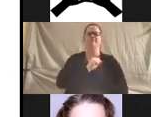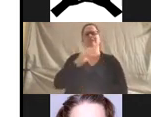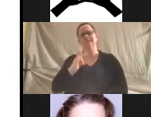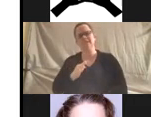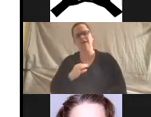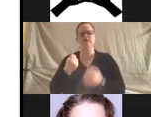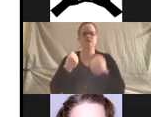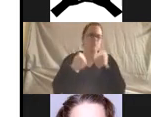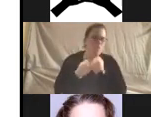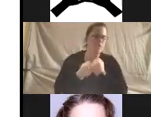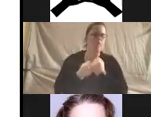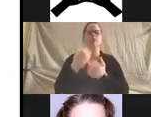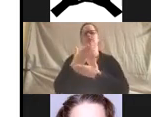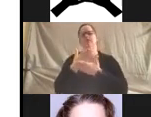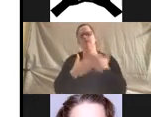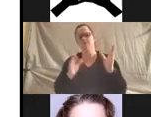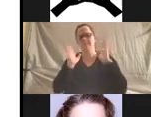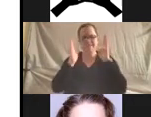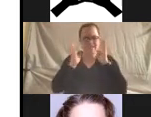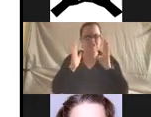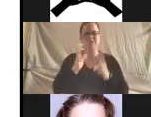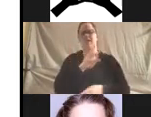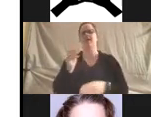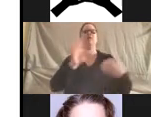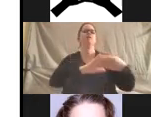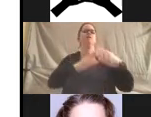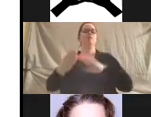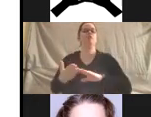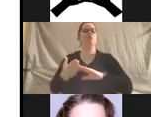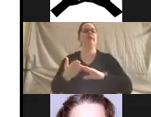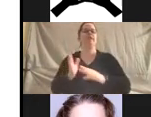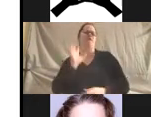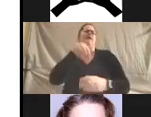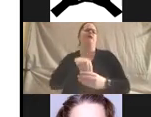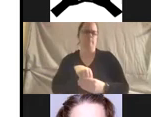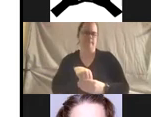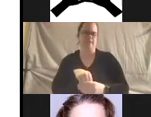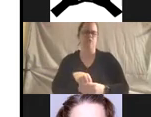and some community engagement to answer some questions.